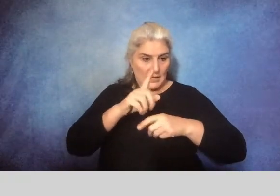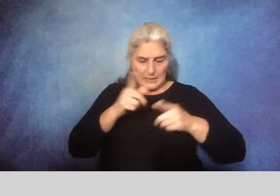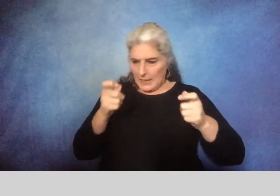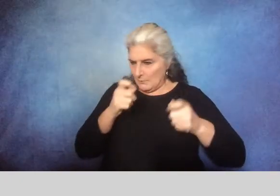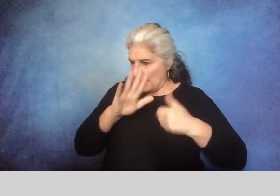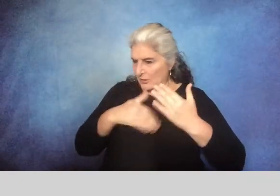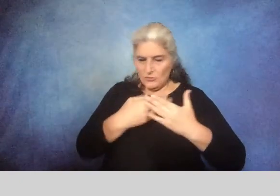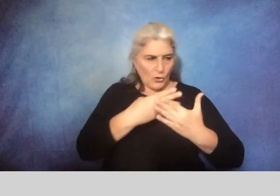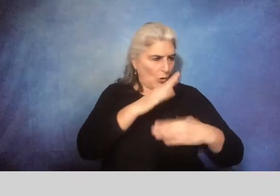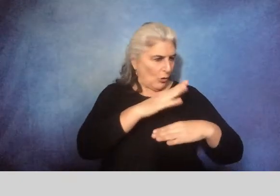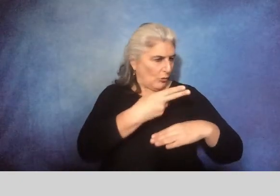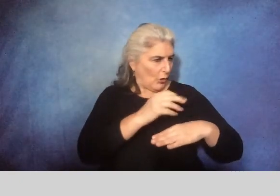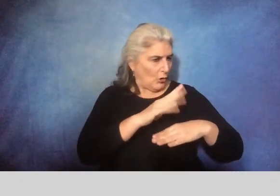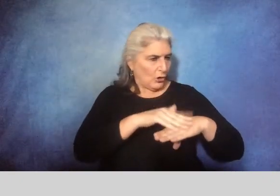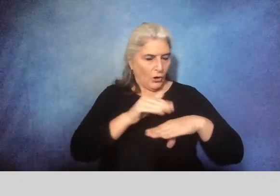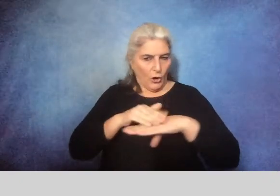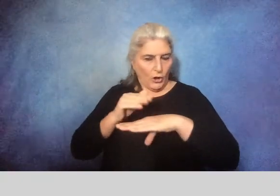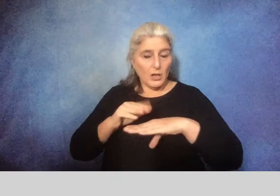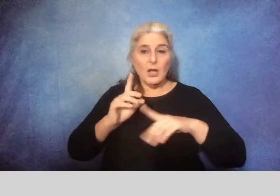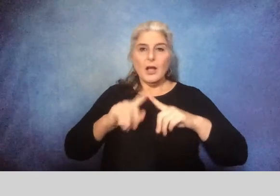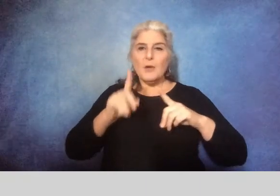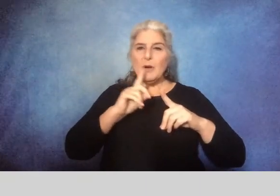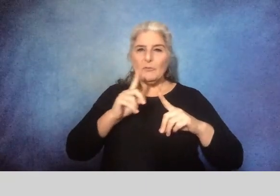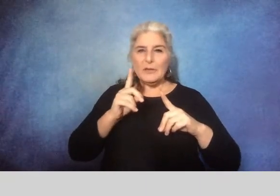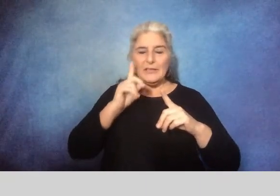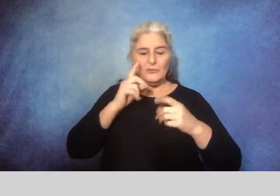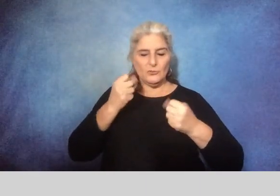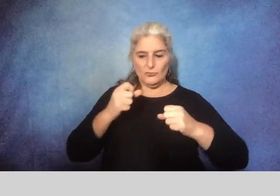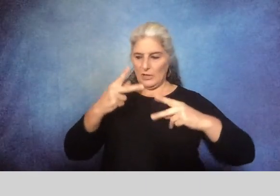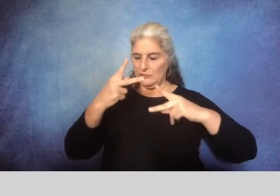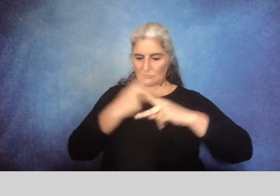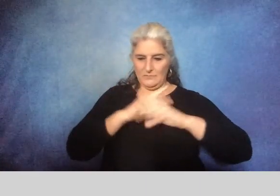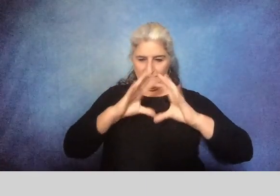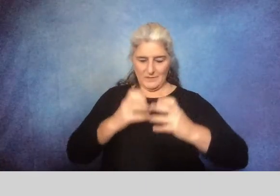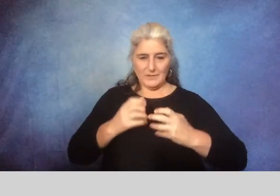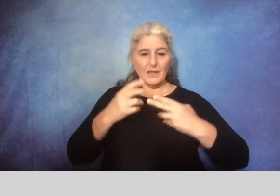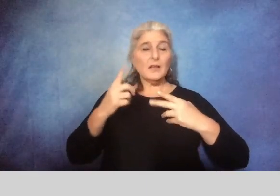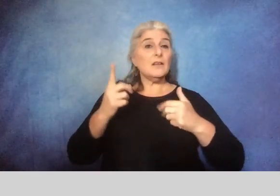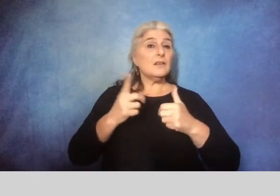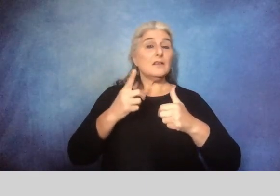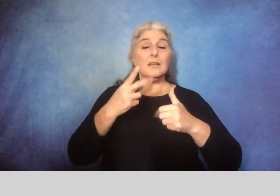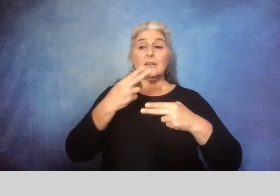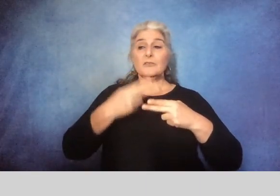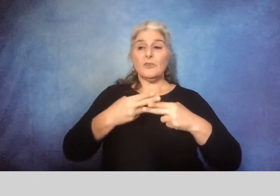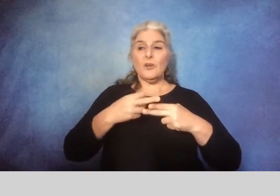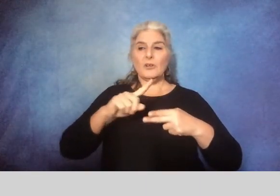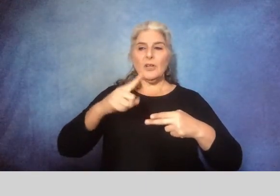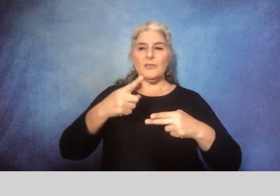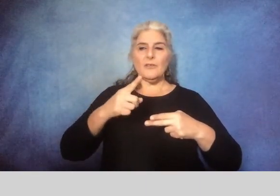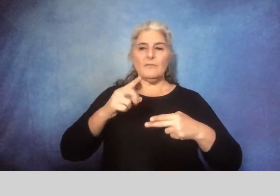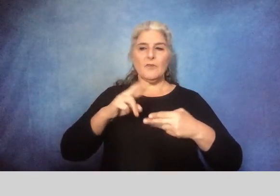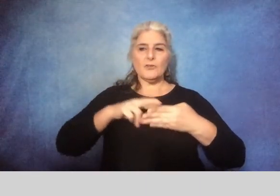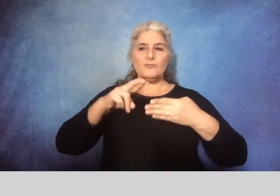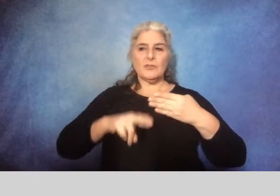So to search it, that, that is an option called first result is equal to true when the user